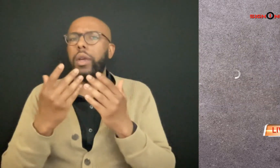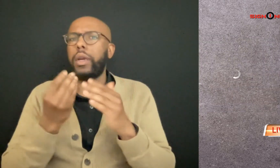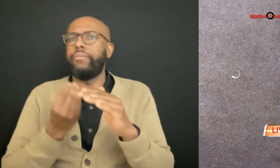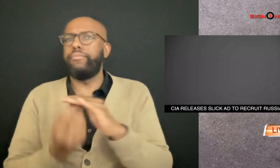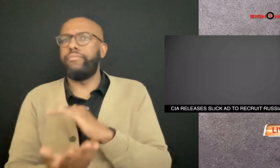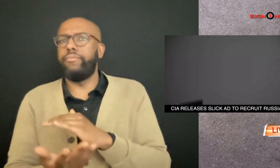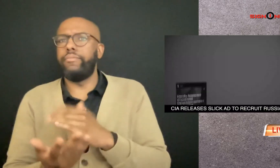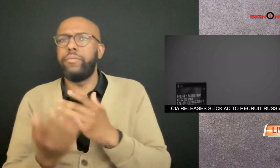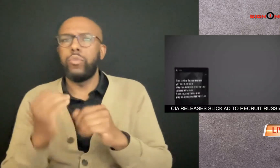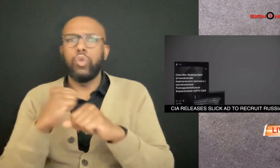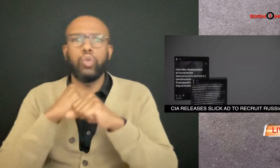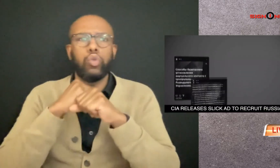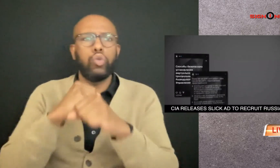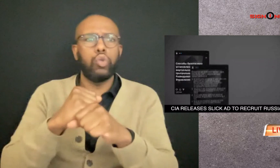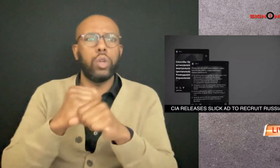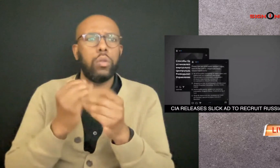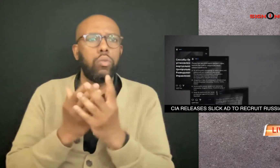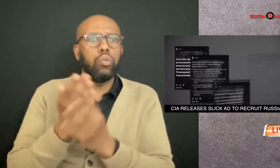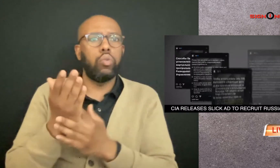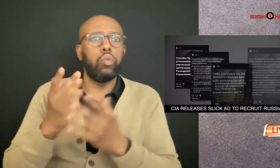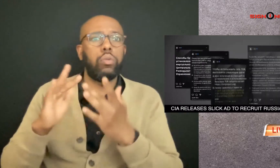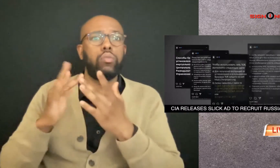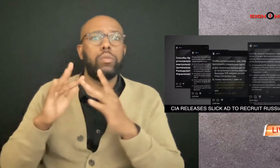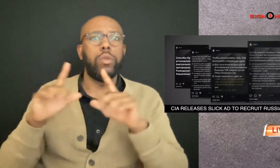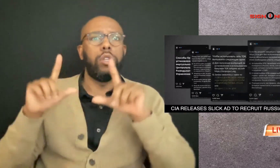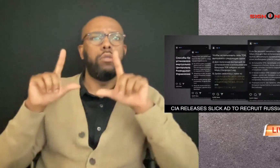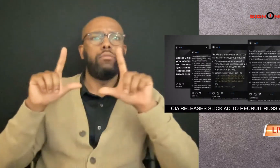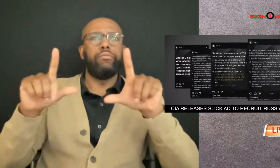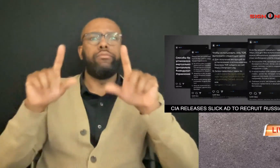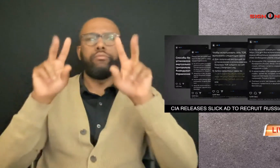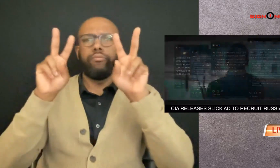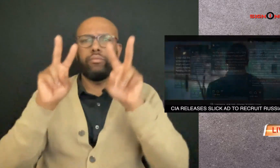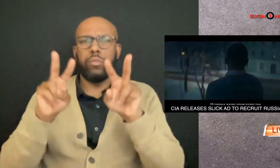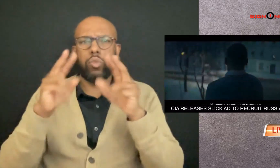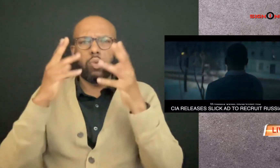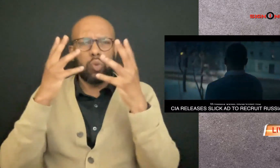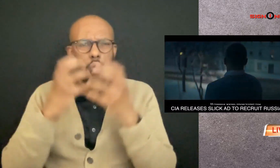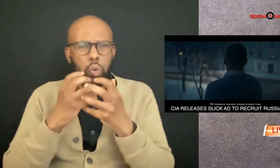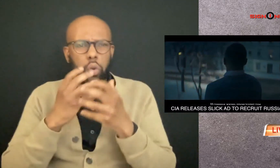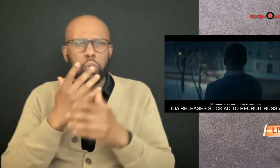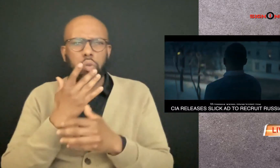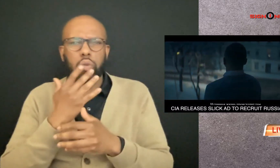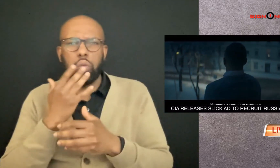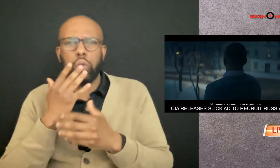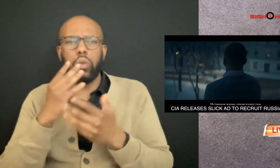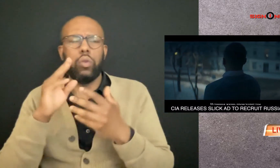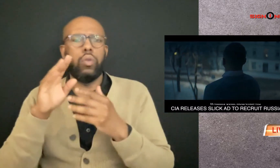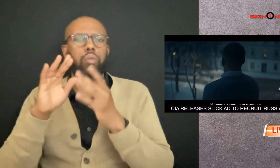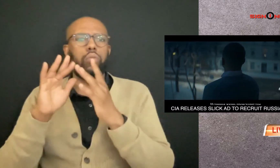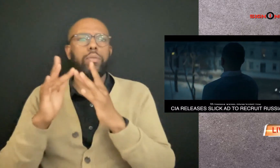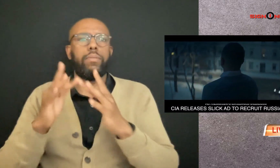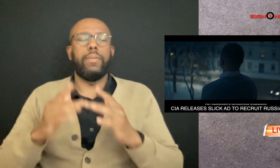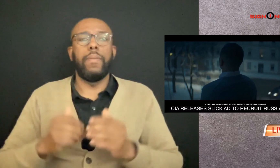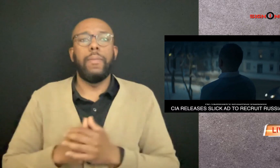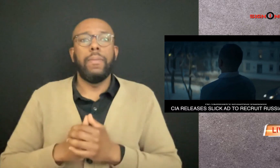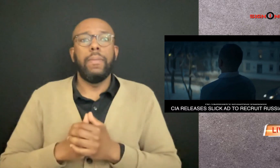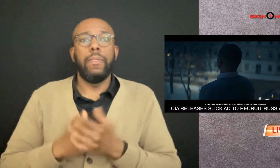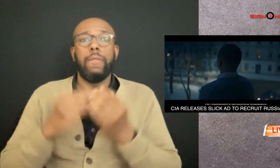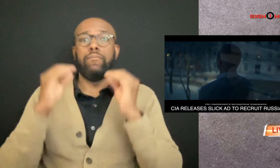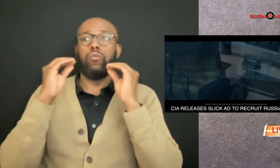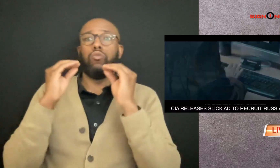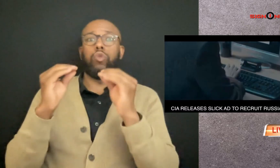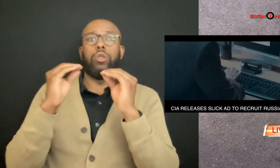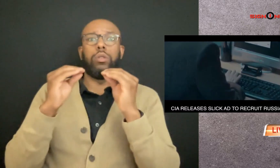information to contact them quietly securely and anonymously through a portal on the dark